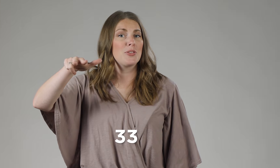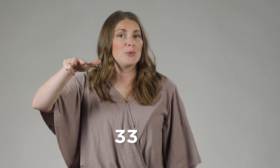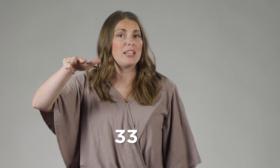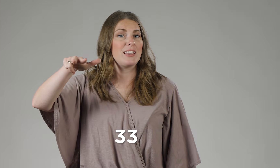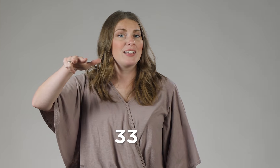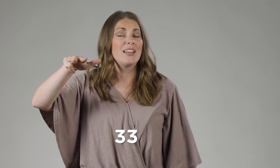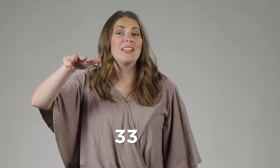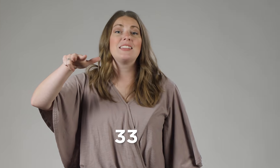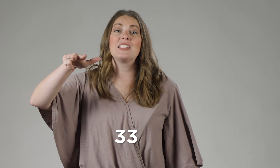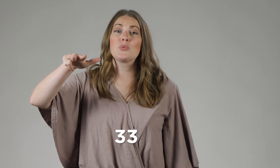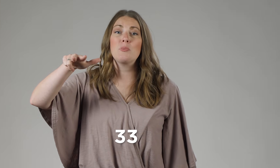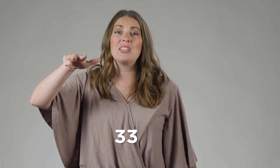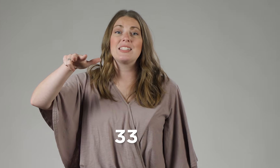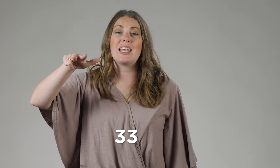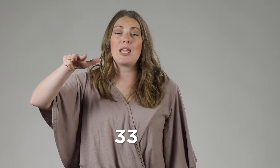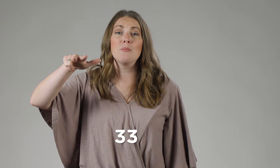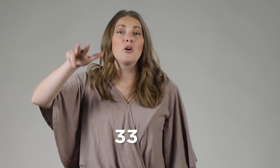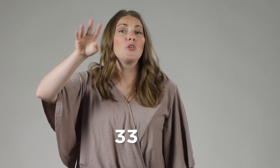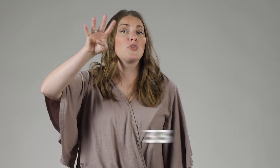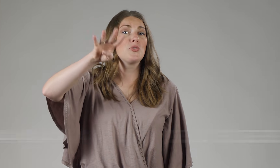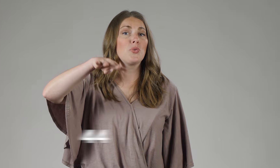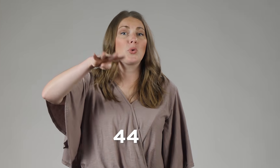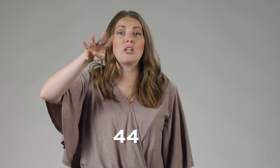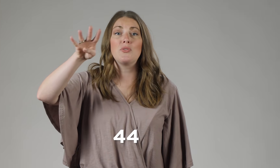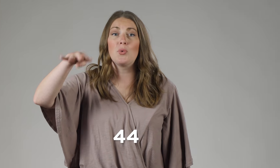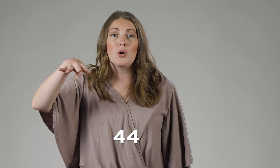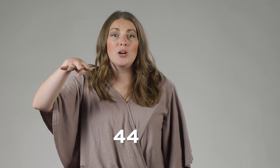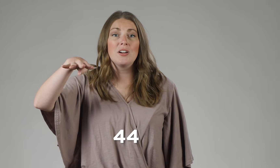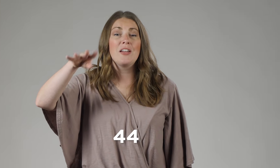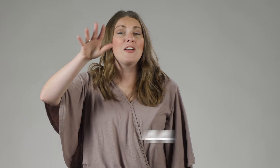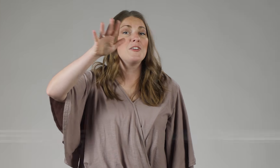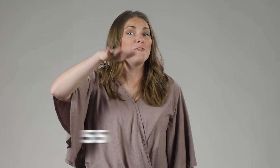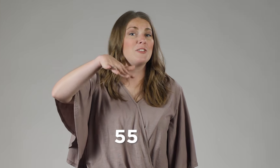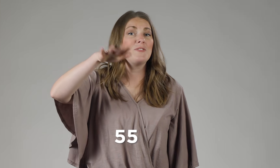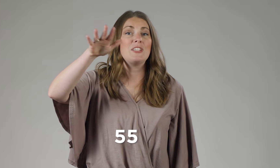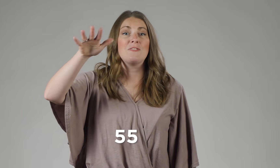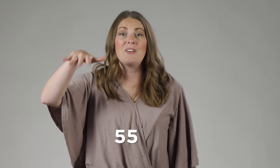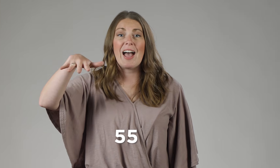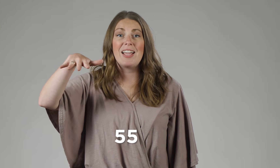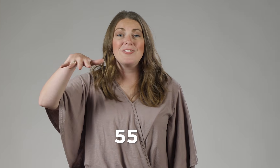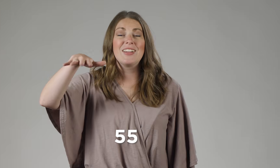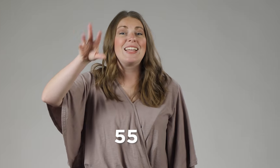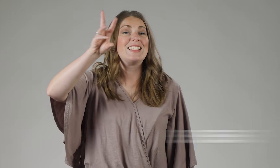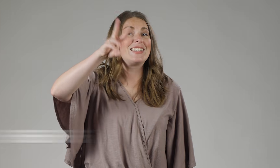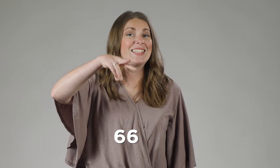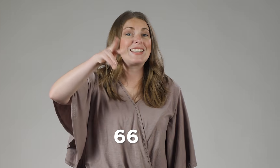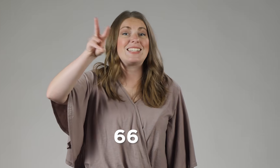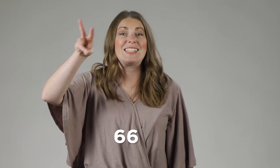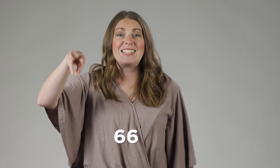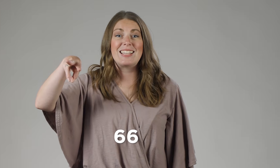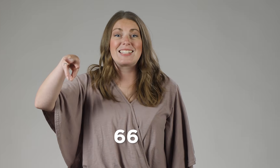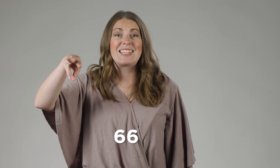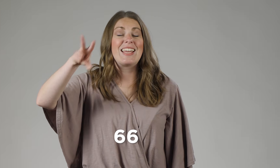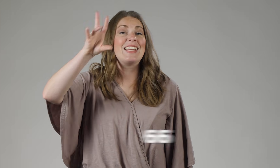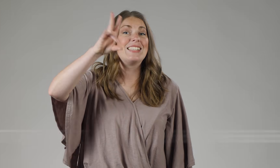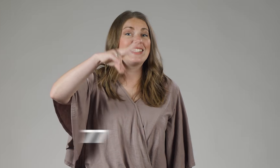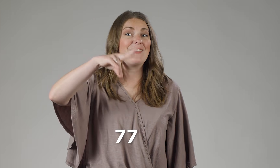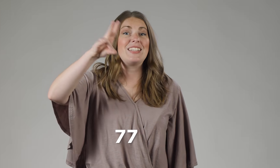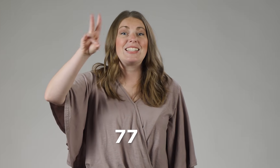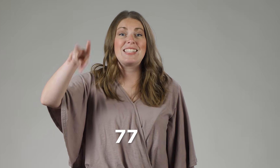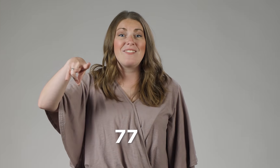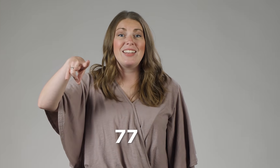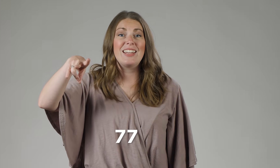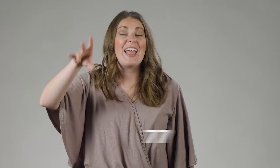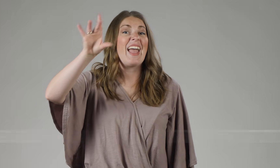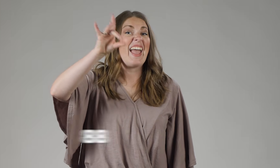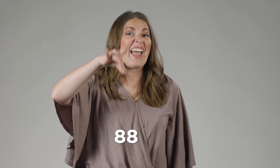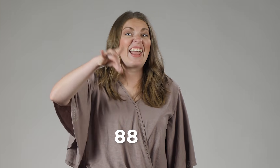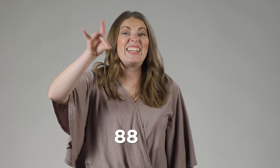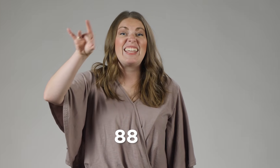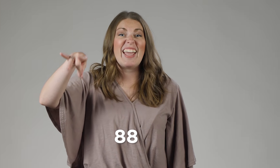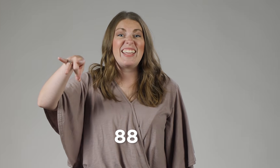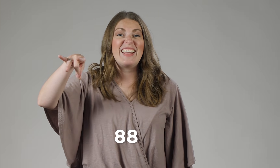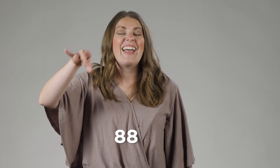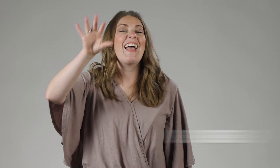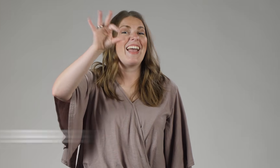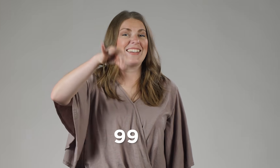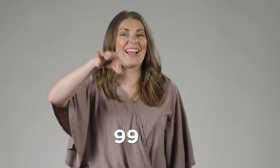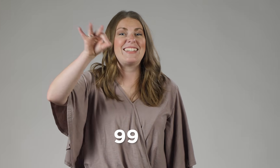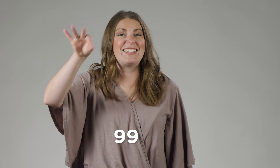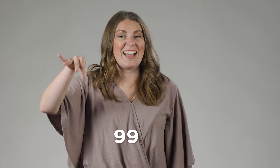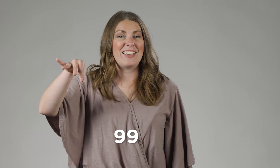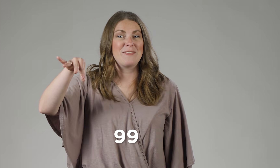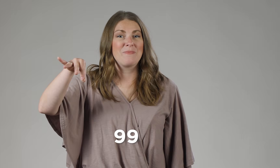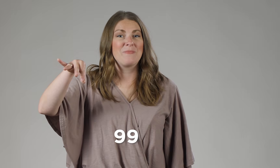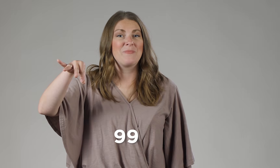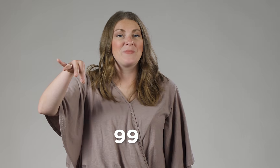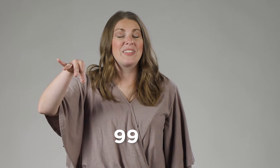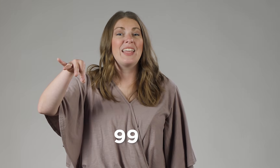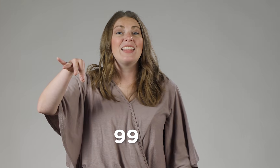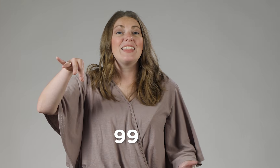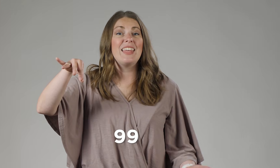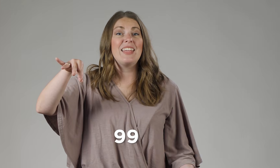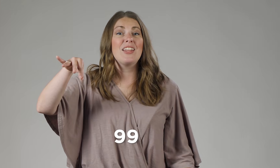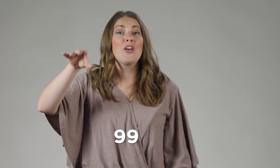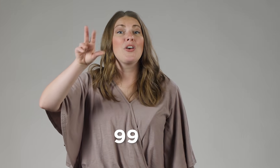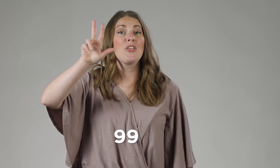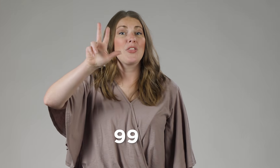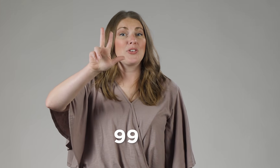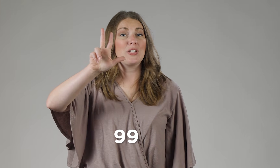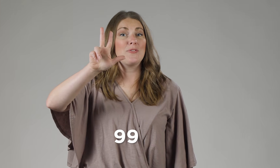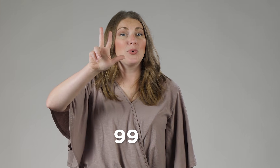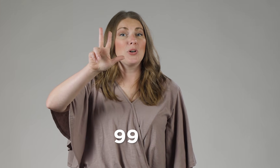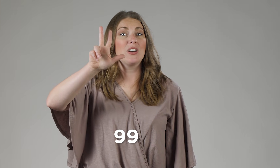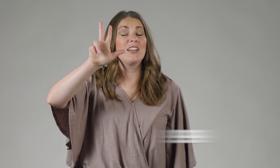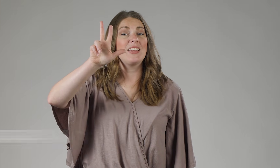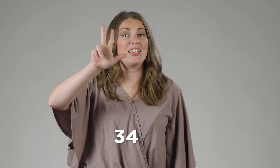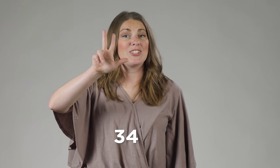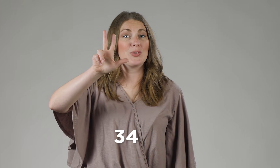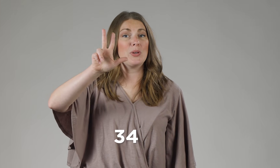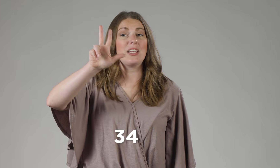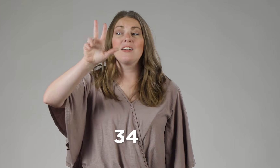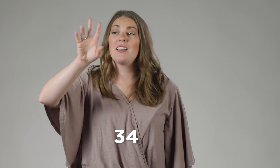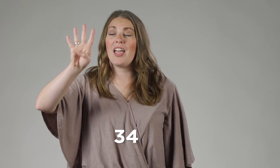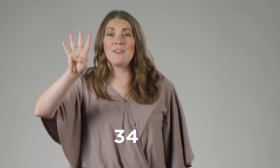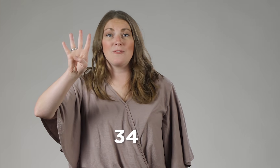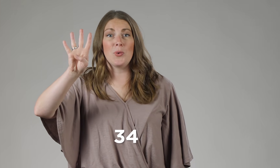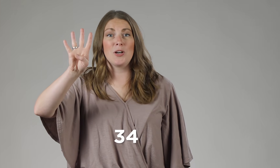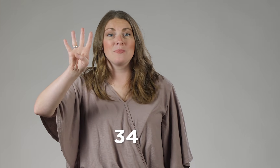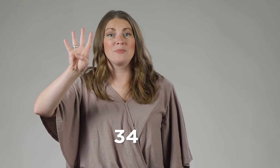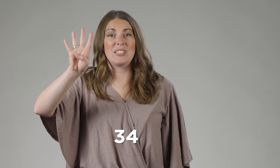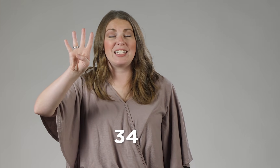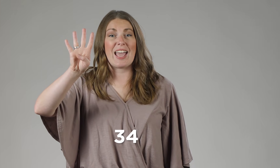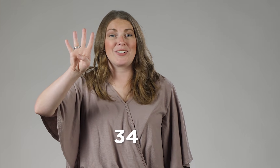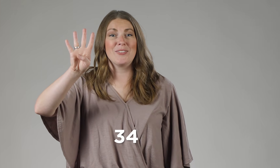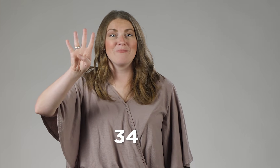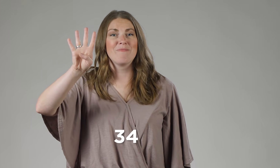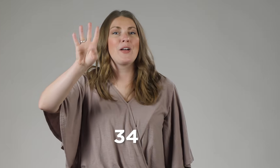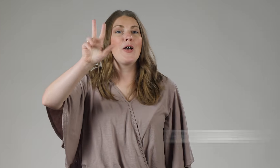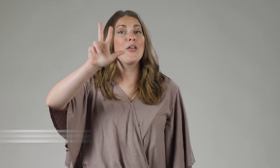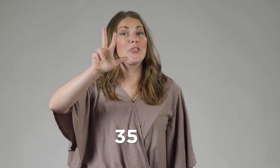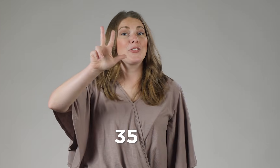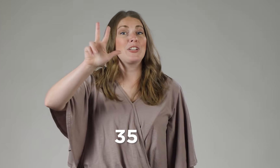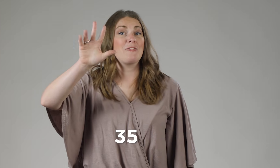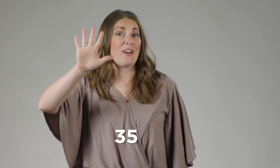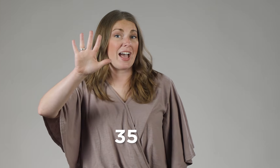33 this will be the same for 44, 55 ,66, 77, 88, and 99. Then 34 is 3 and 4 together 35,